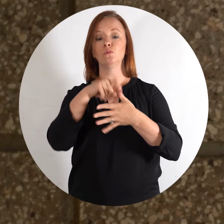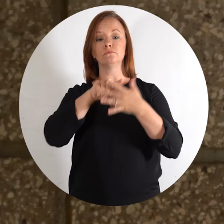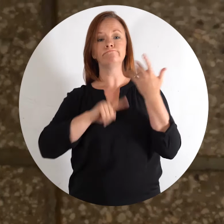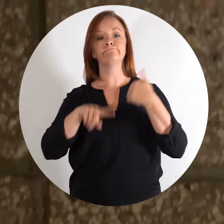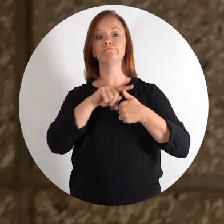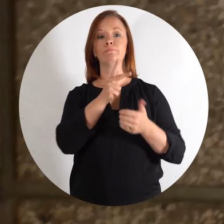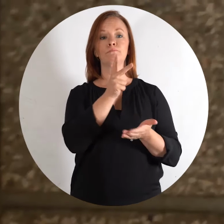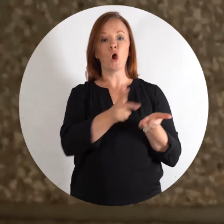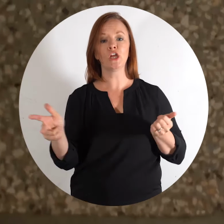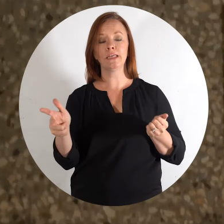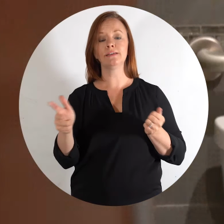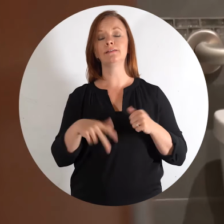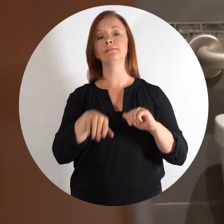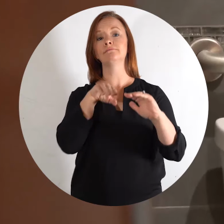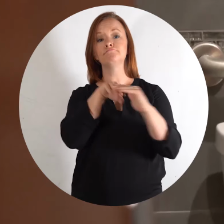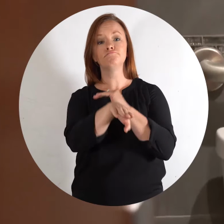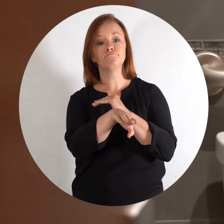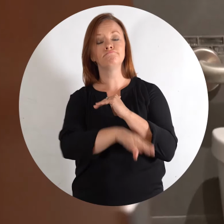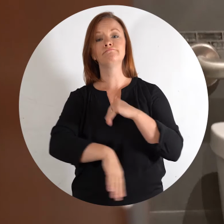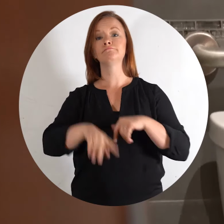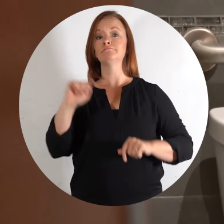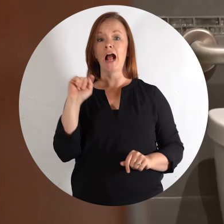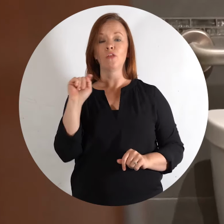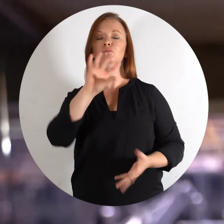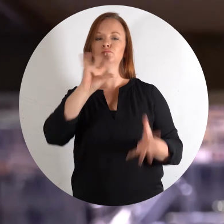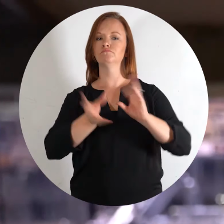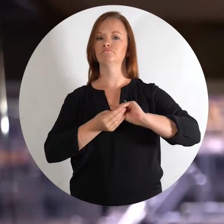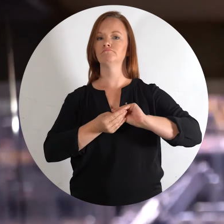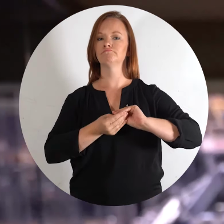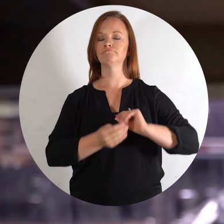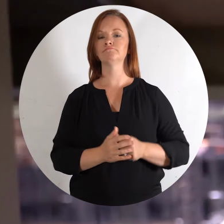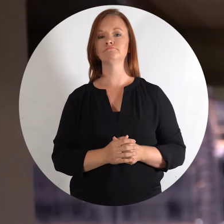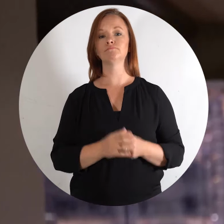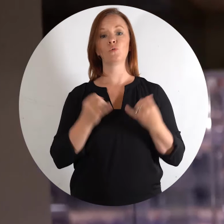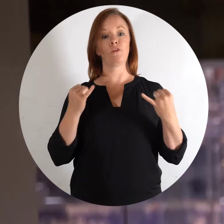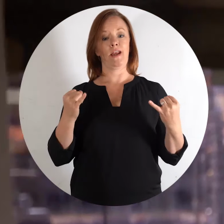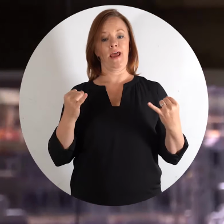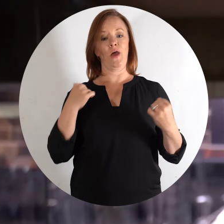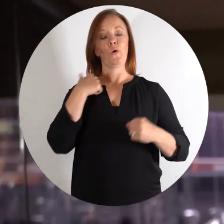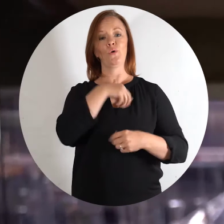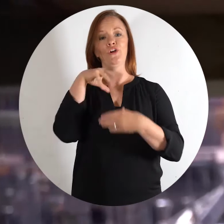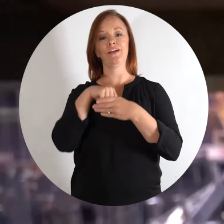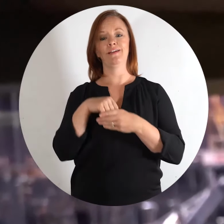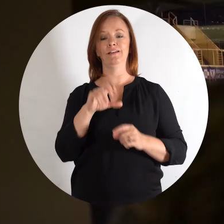to the entryways to the bathrooms. We are currently in one of our many amazing suites.